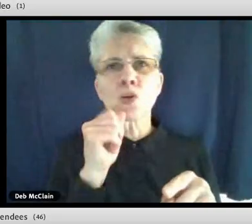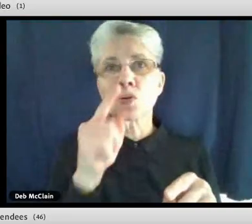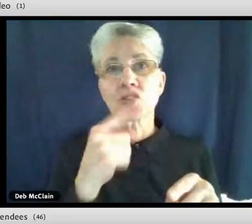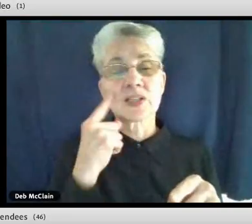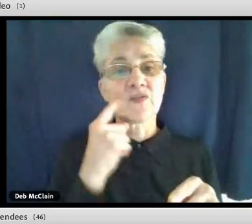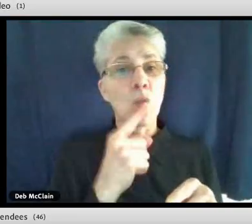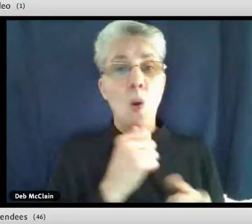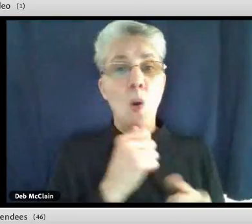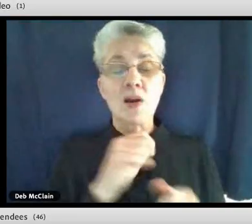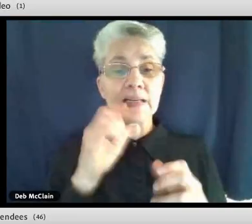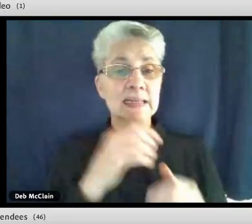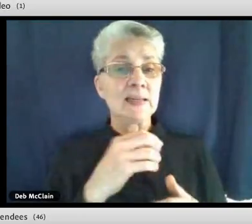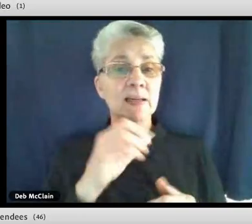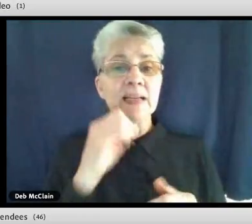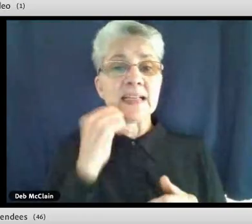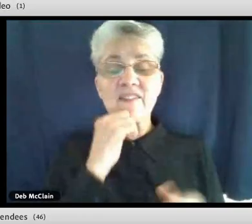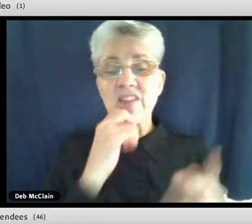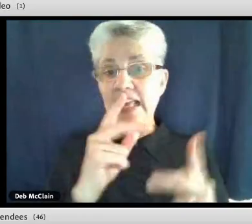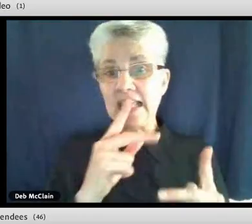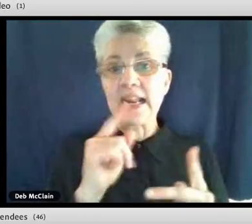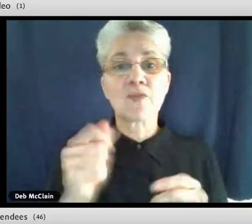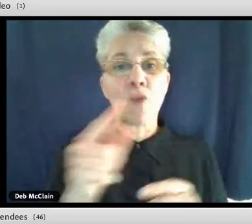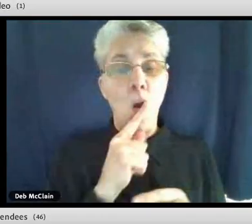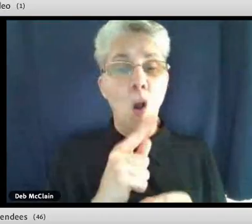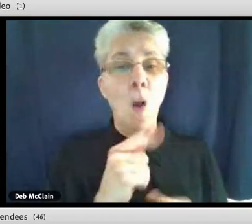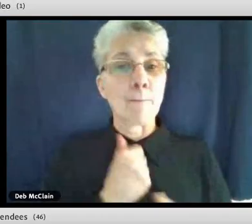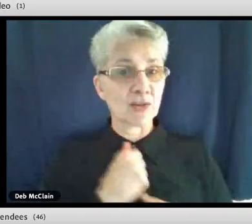It's for everybody, and they do have some recommendations.